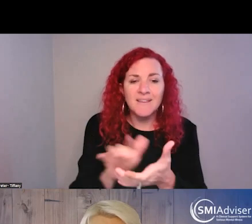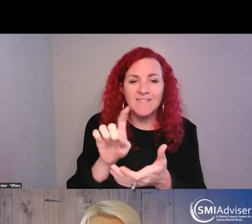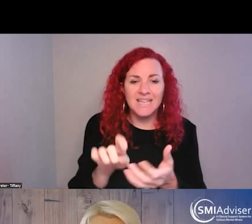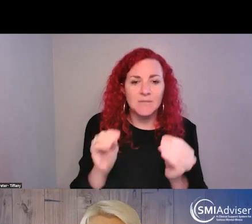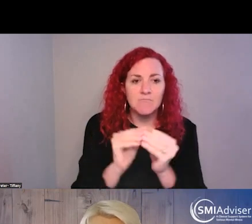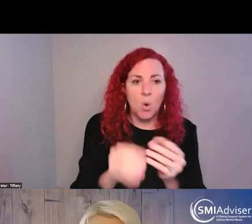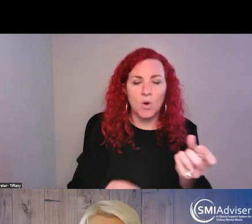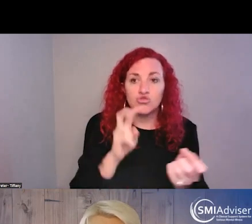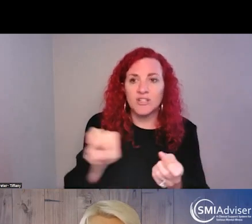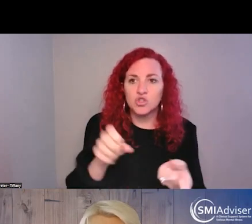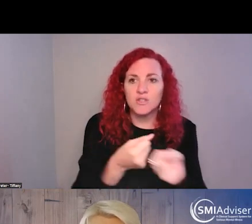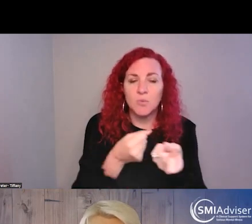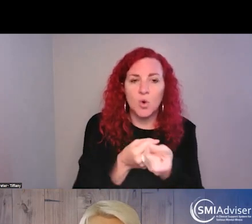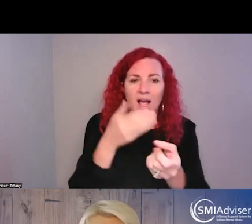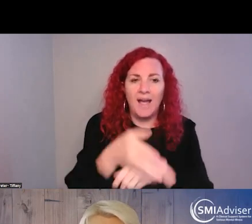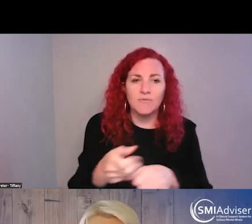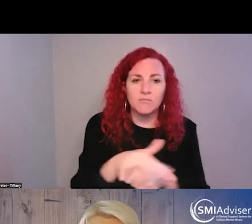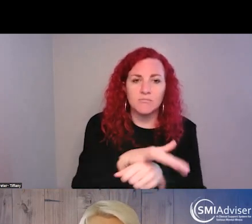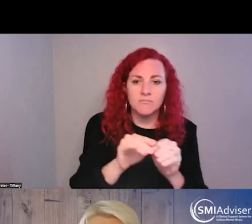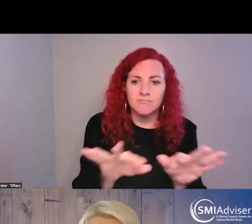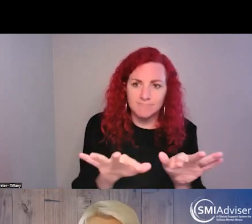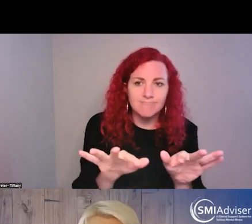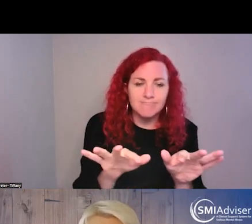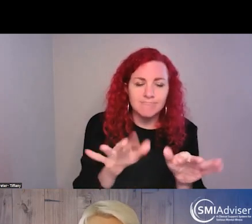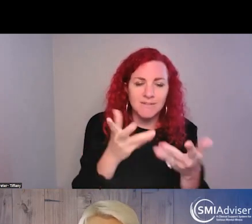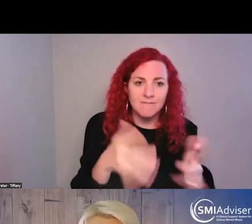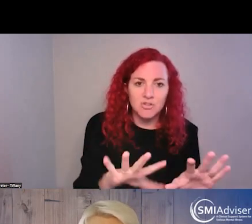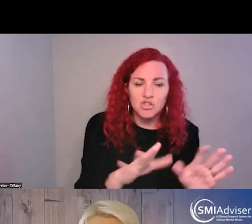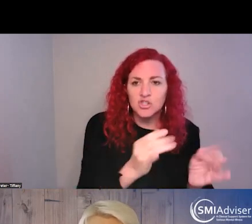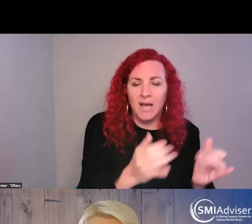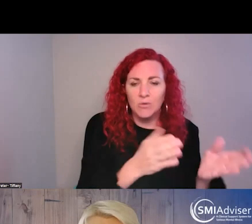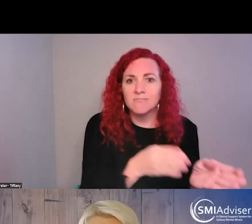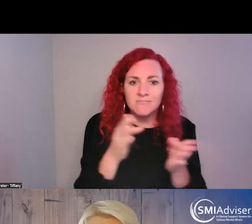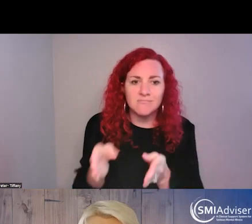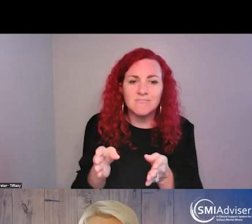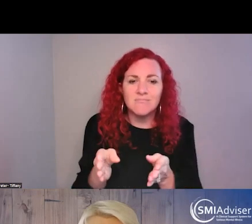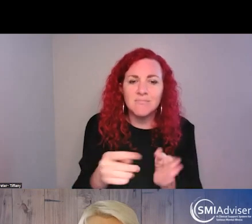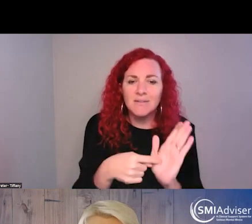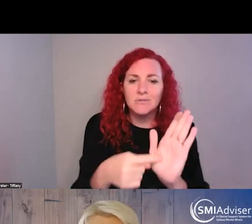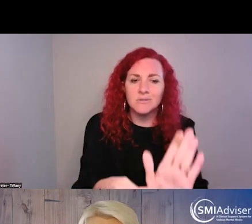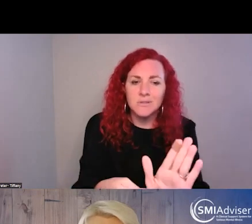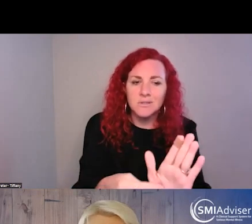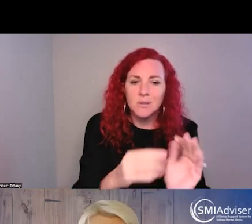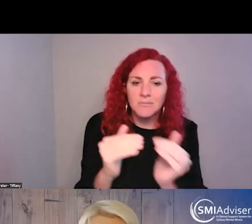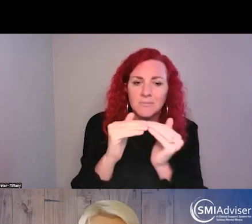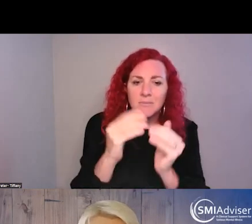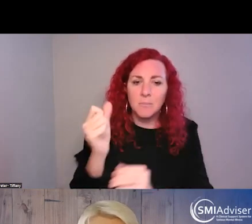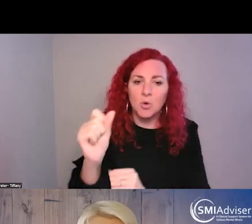HE POINTS TO THE PEER MOVEMENT AS A TEASER TO DO SO.